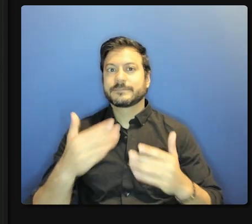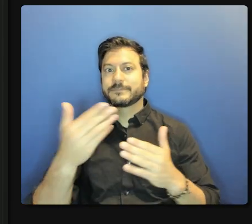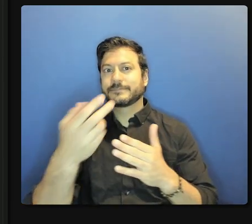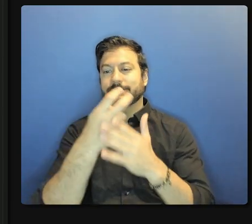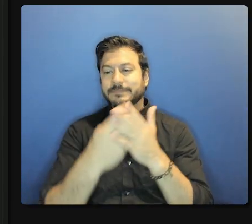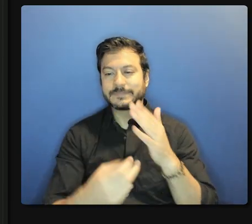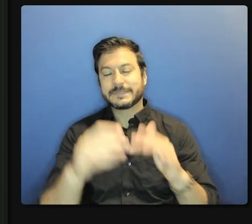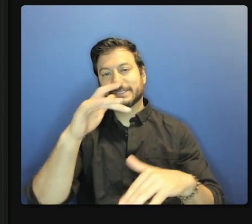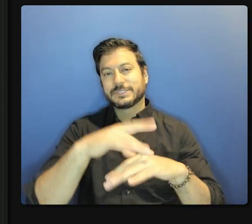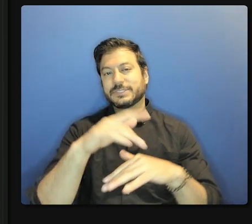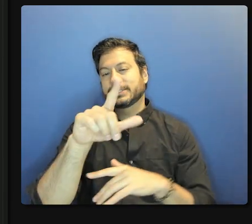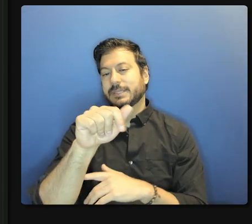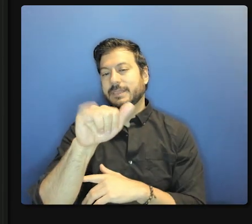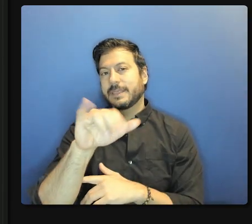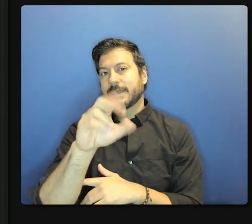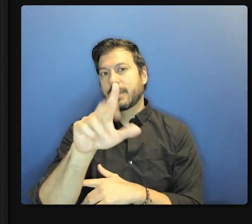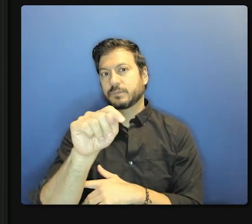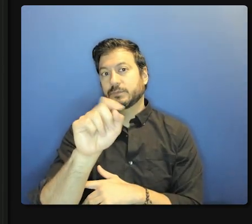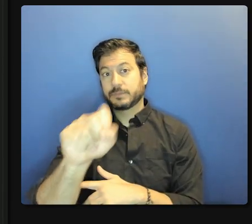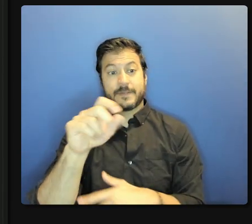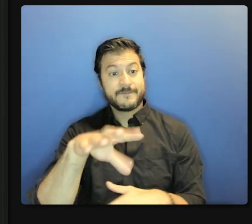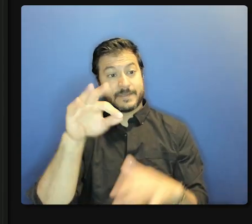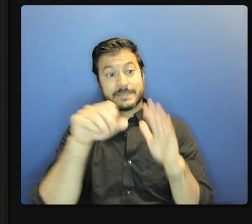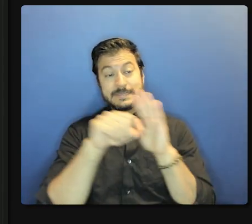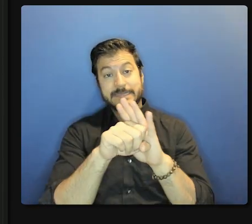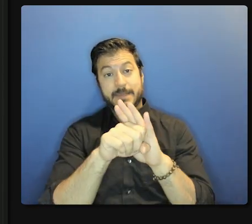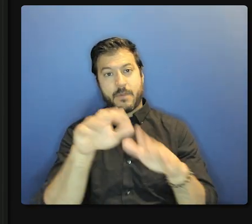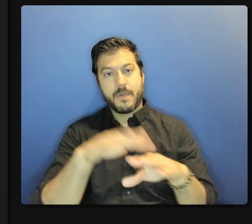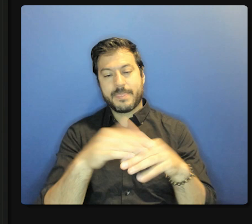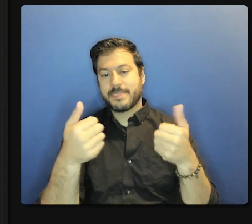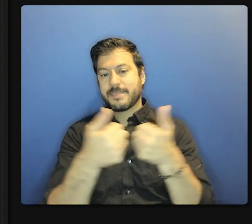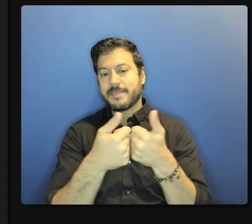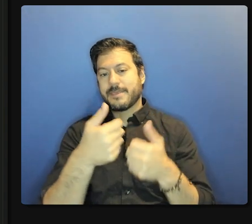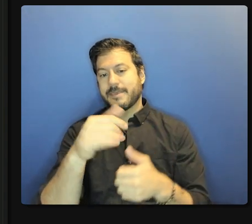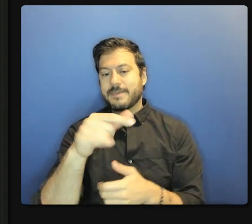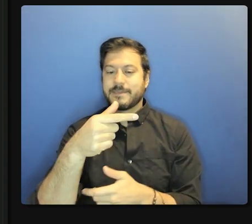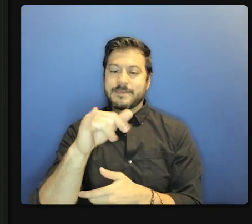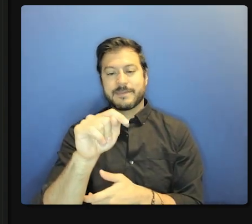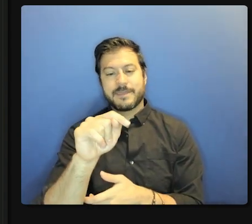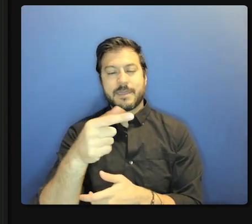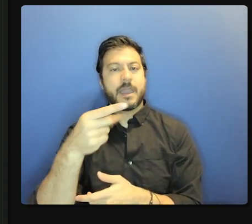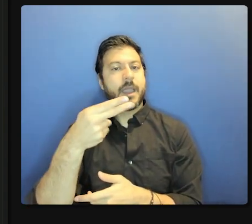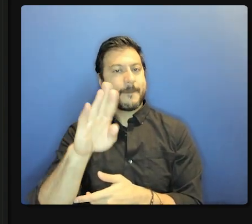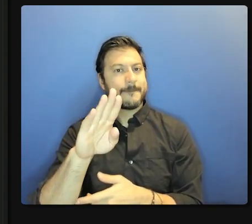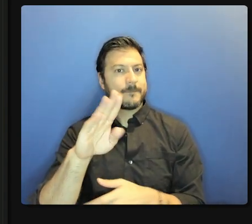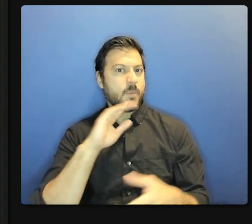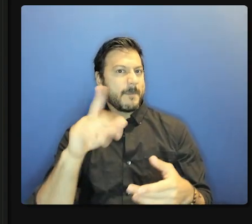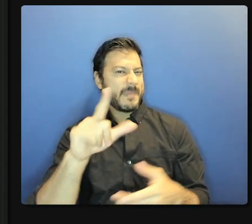Let's dive into touch layouts. You can find example touch layouts on our GitHub linked in our GDC site.